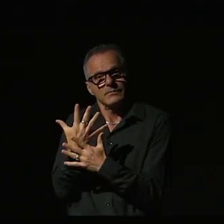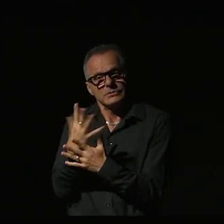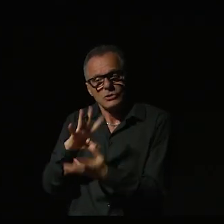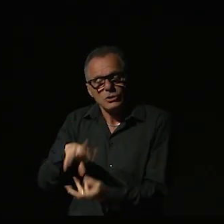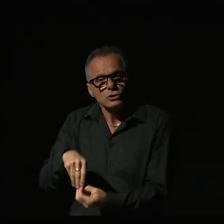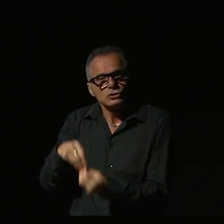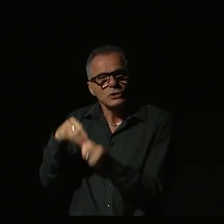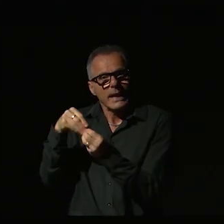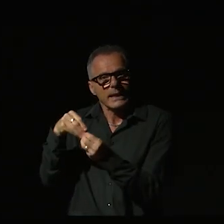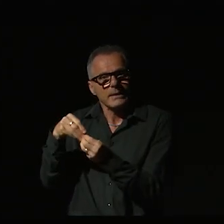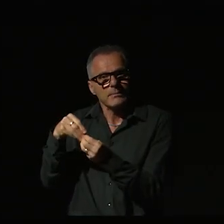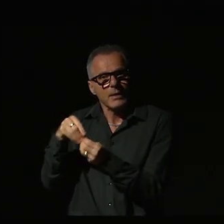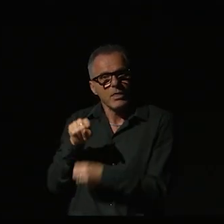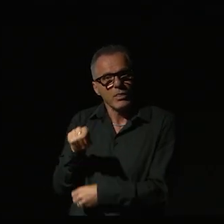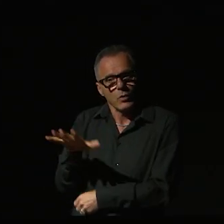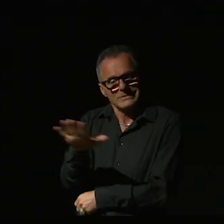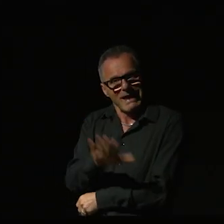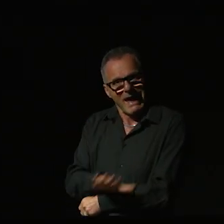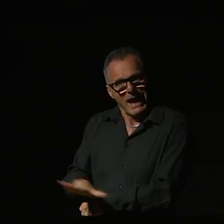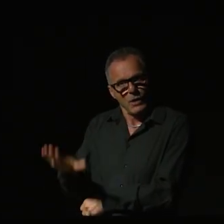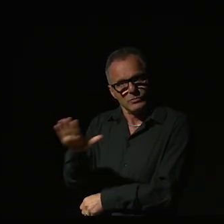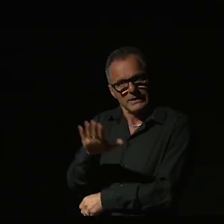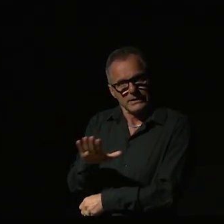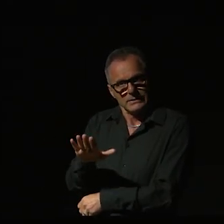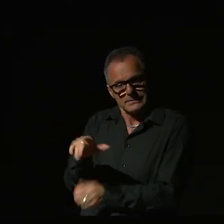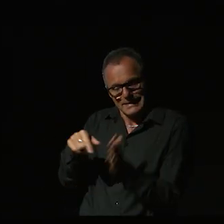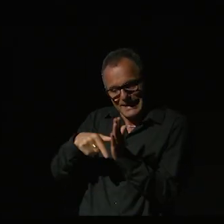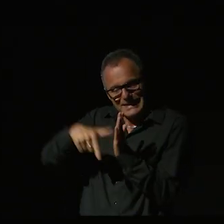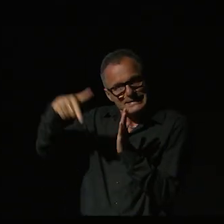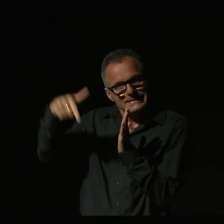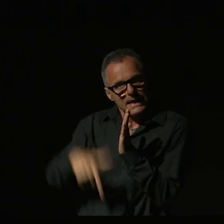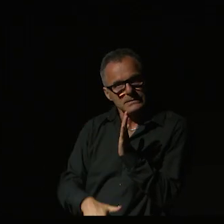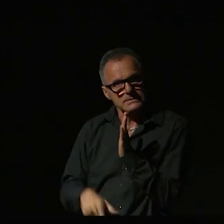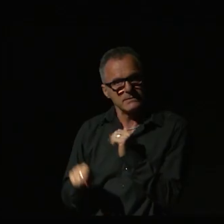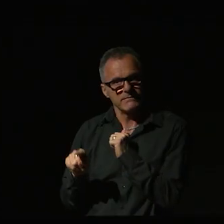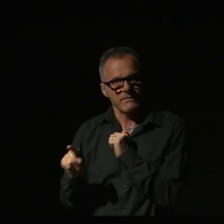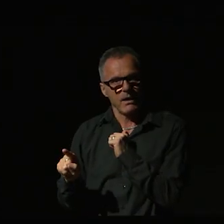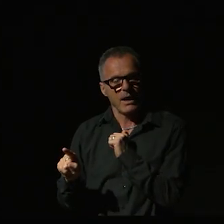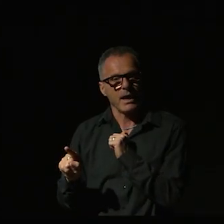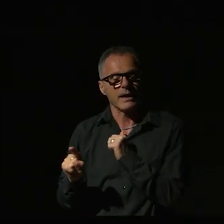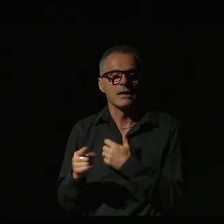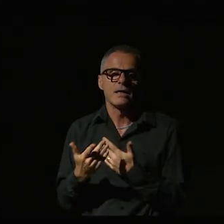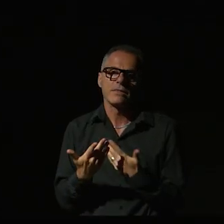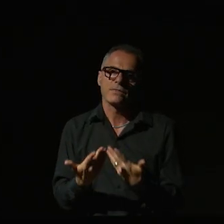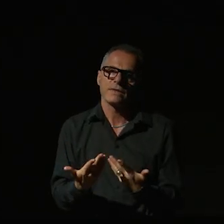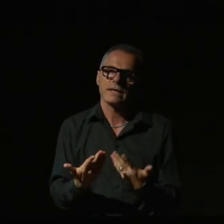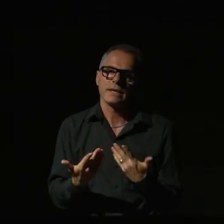and those areas where he goes into intensify the certain elements,